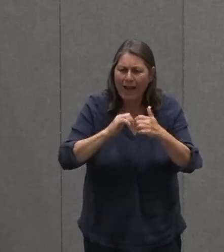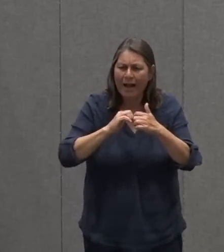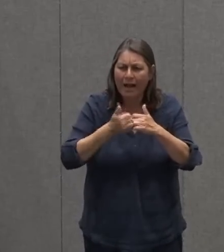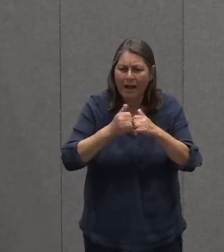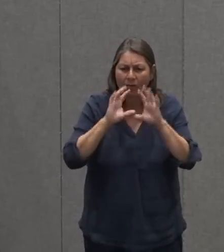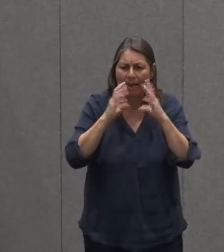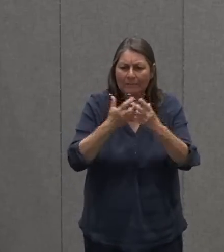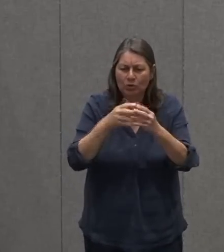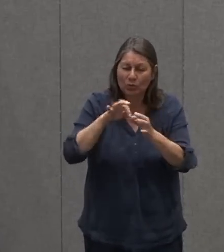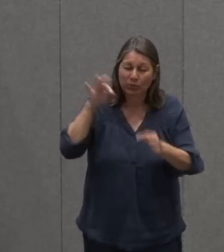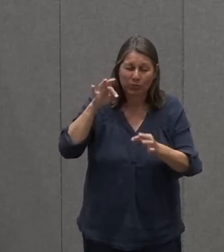When?